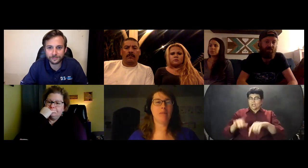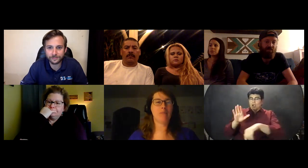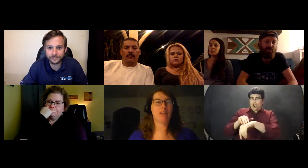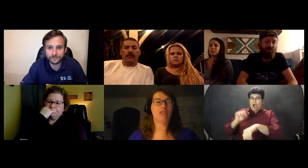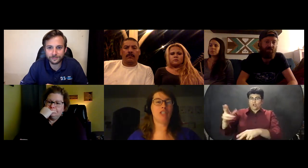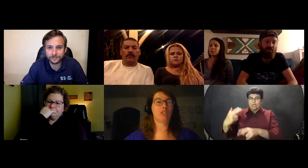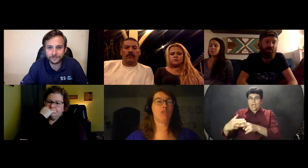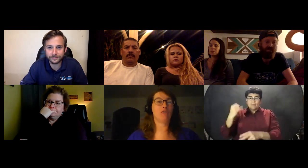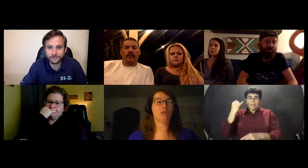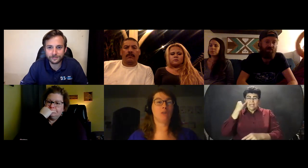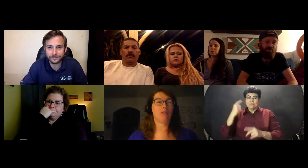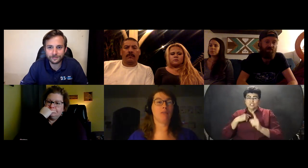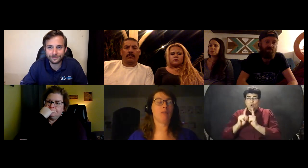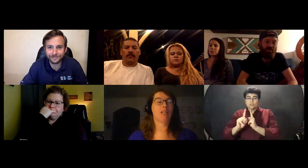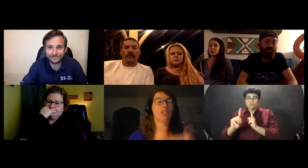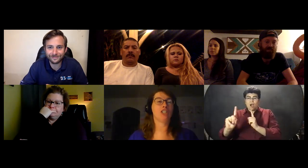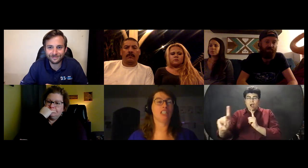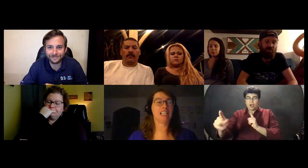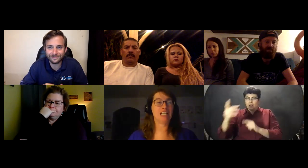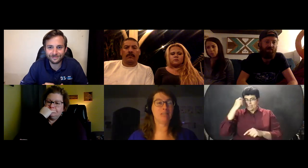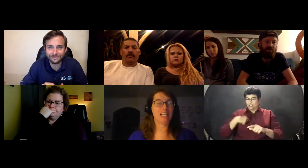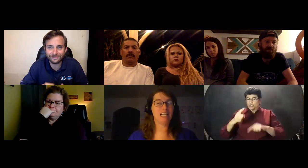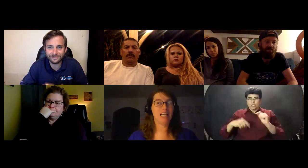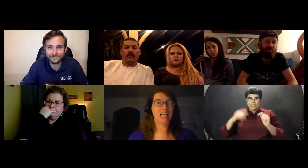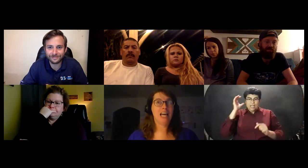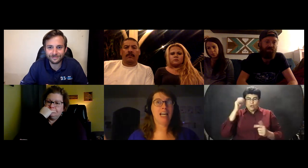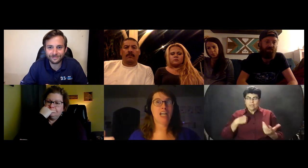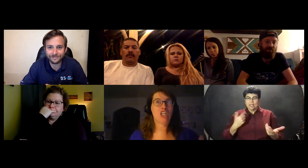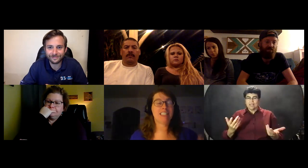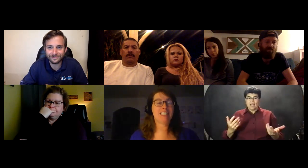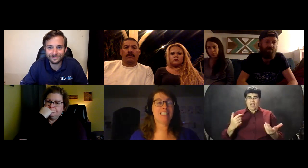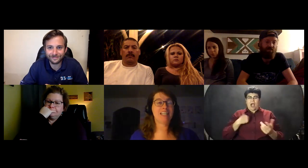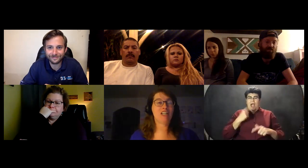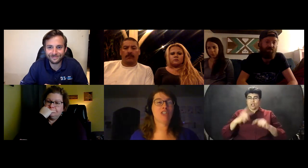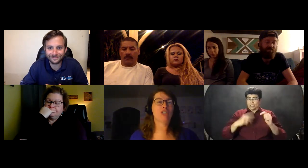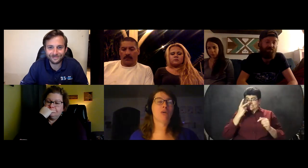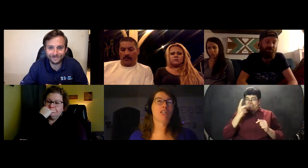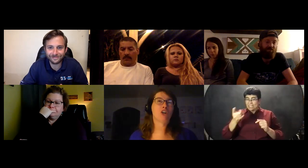if she got too far away from me because she couldn't hear me